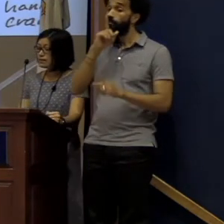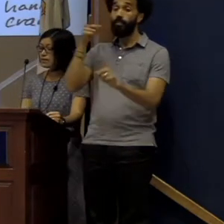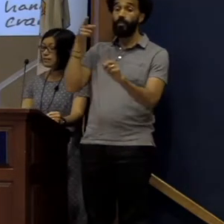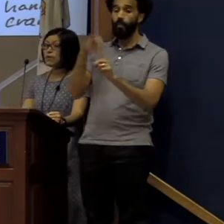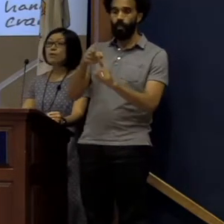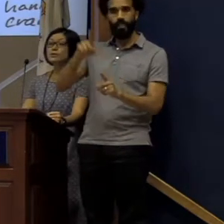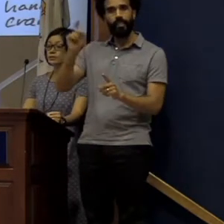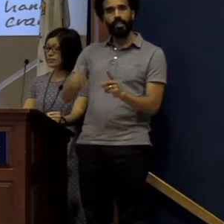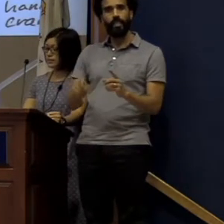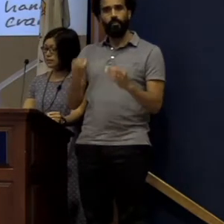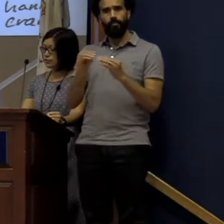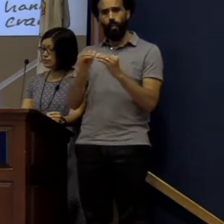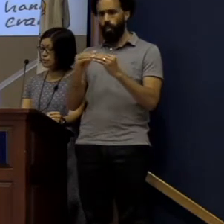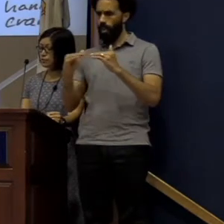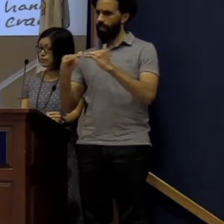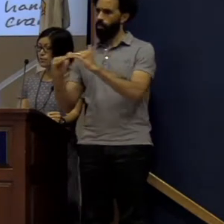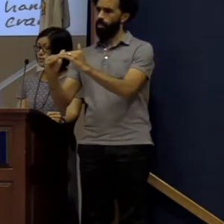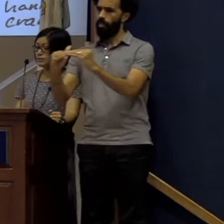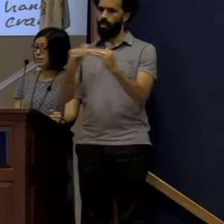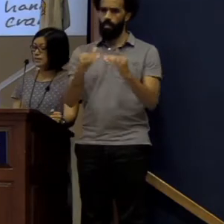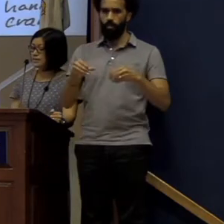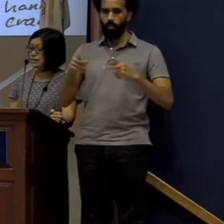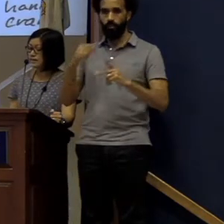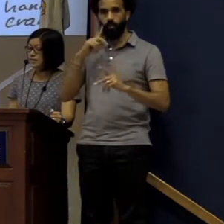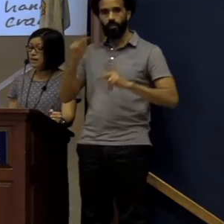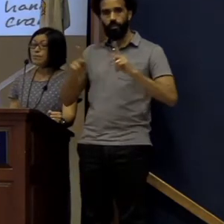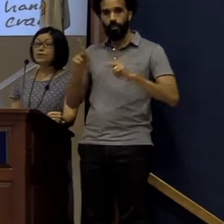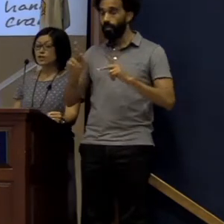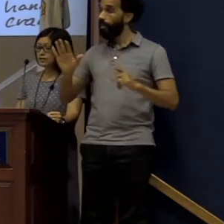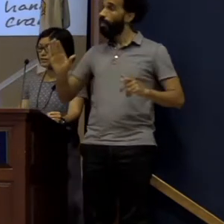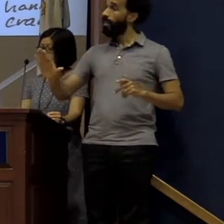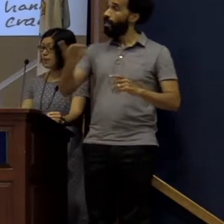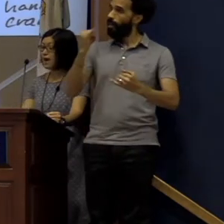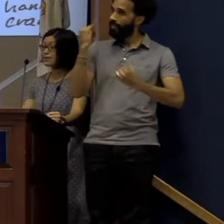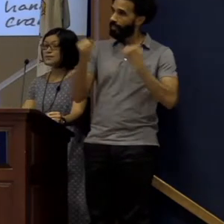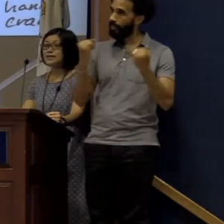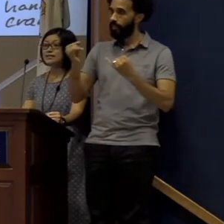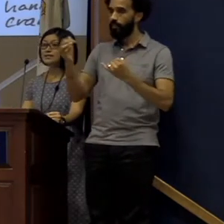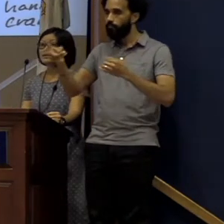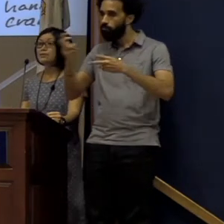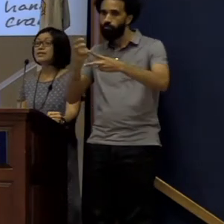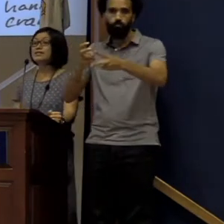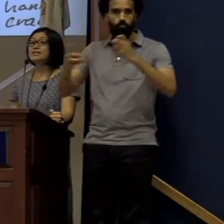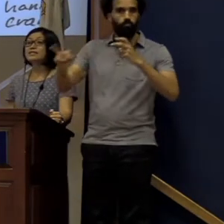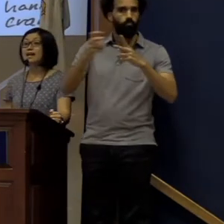More opportunities to use more people's ideas more chances to argue ideas and opinions in class